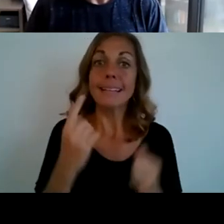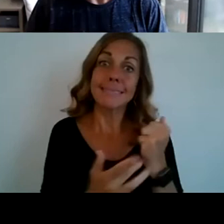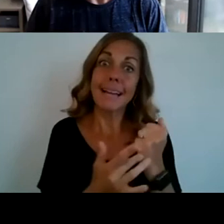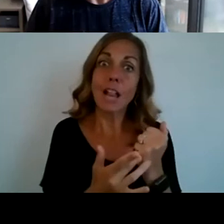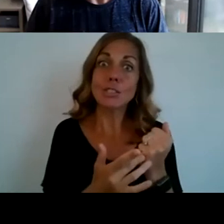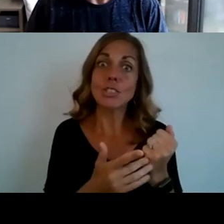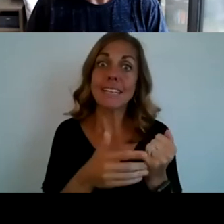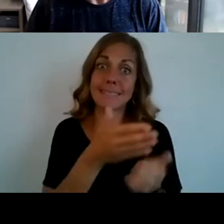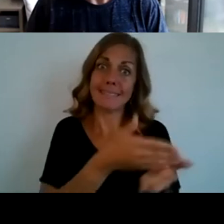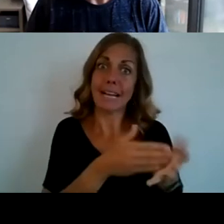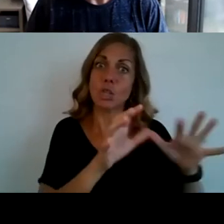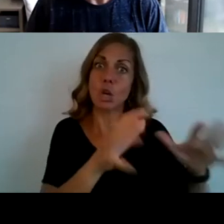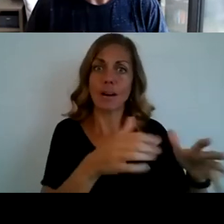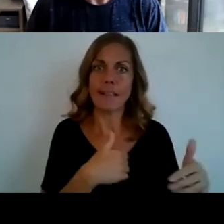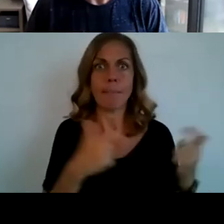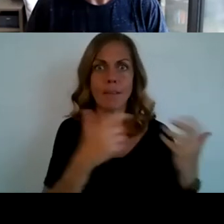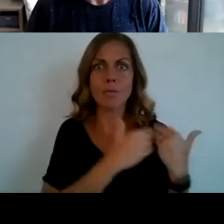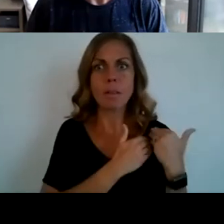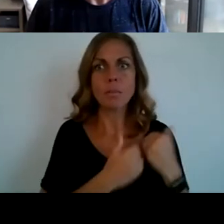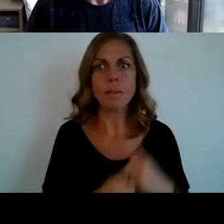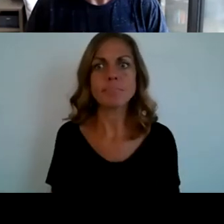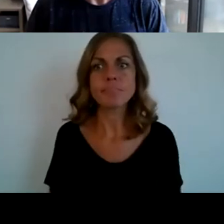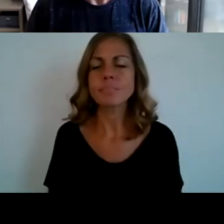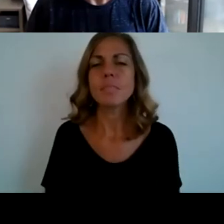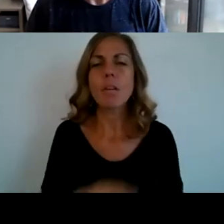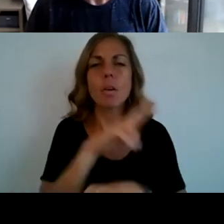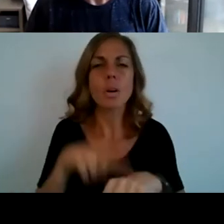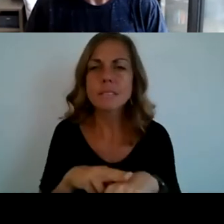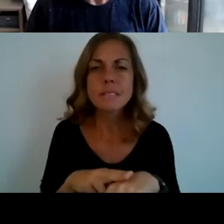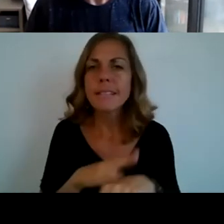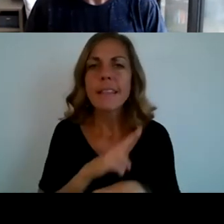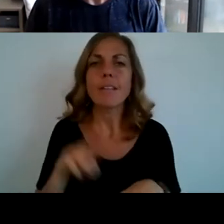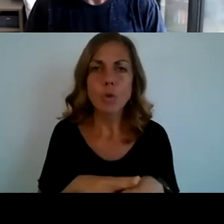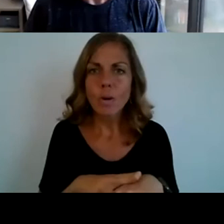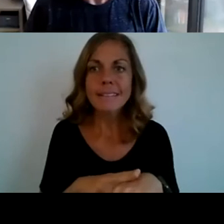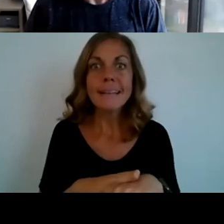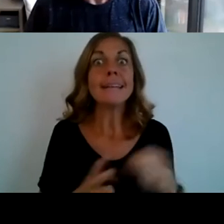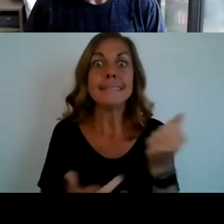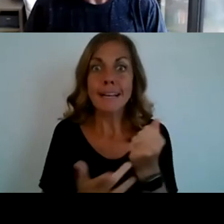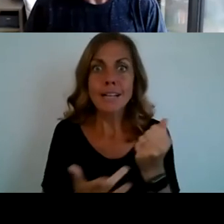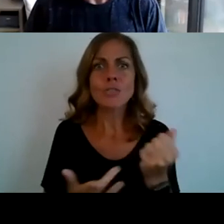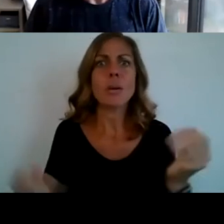I think it's without question that technology is more present now than ever before in our